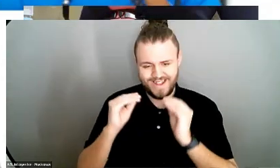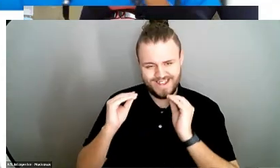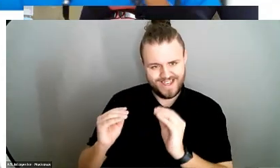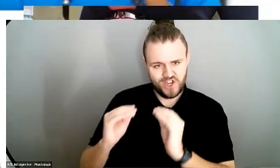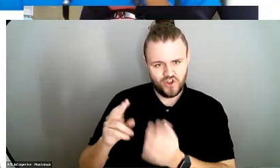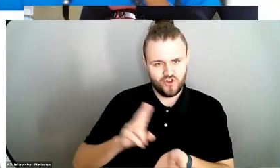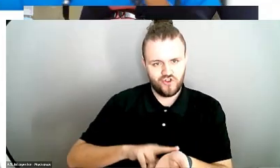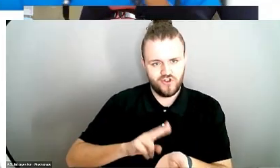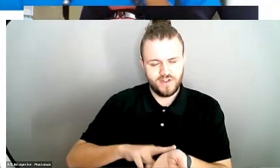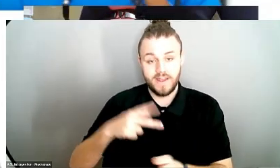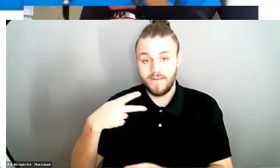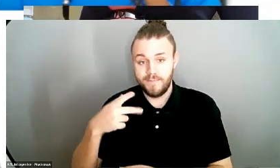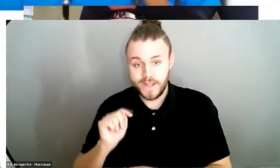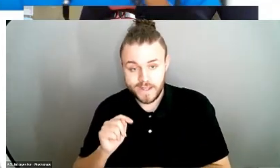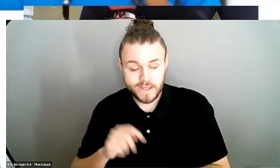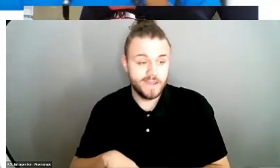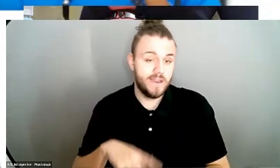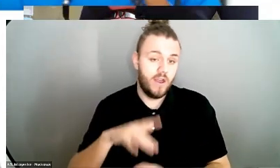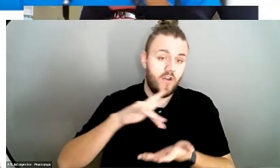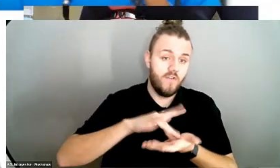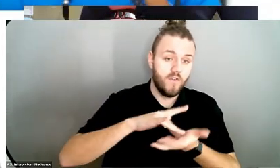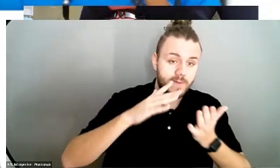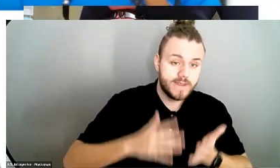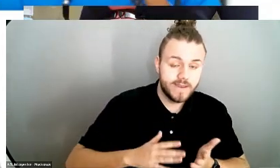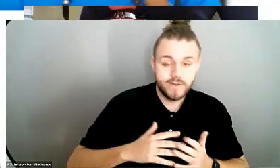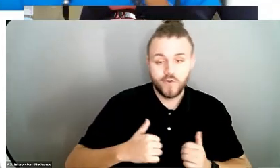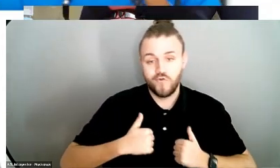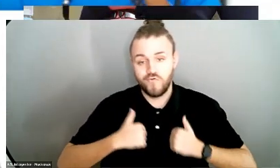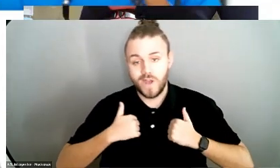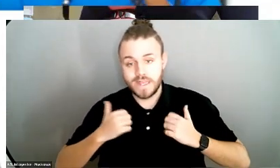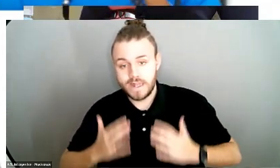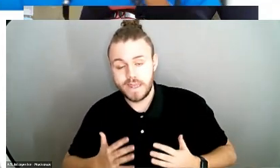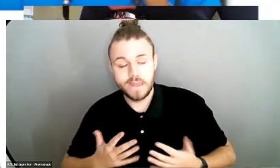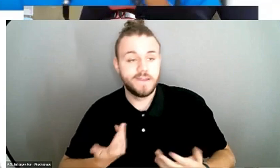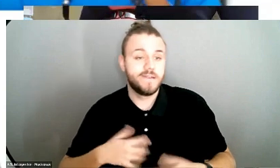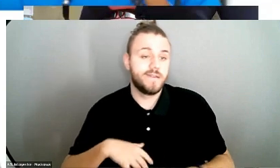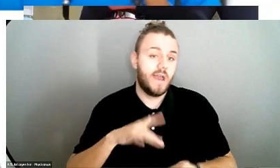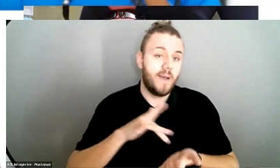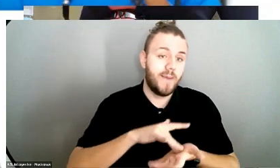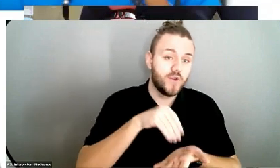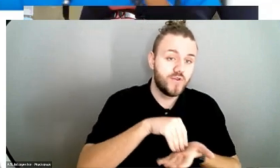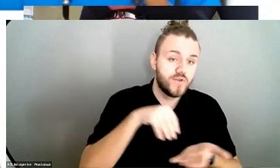physical therapists, pharmacists, residents, medical students about caring